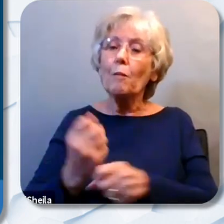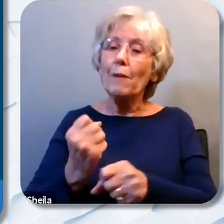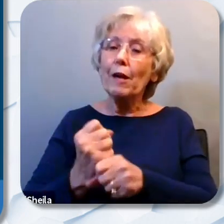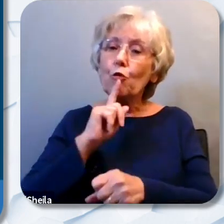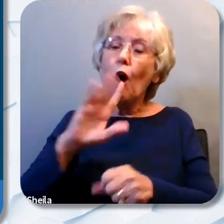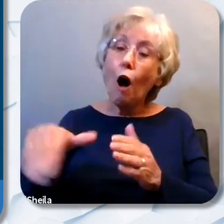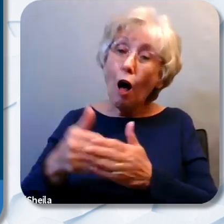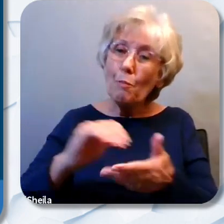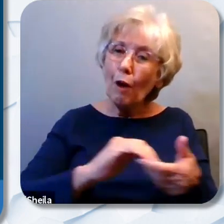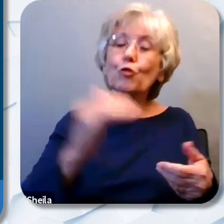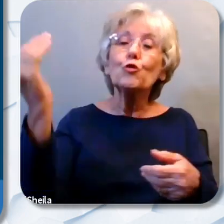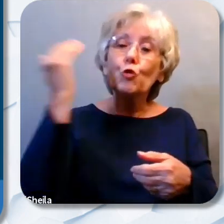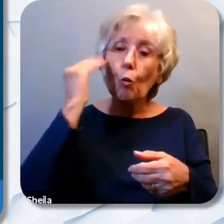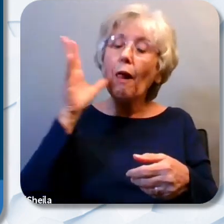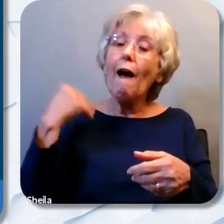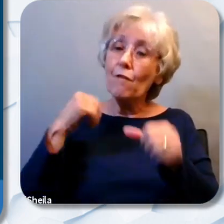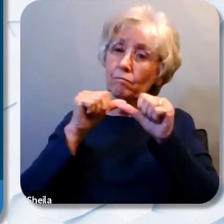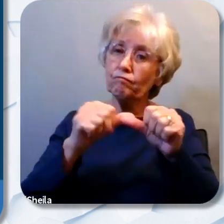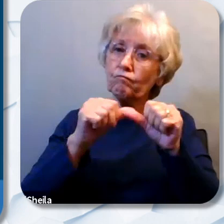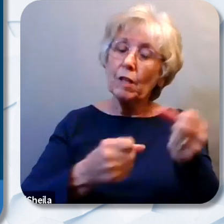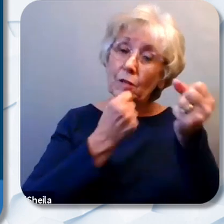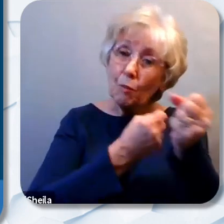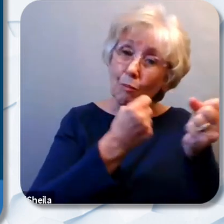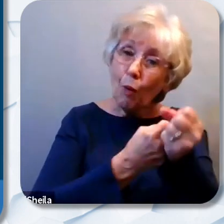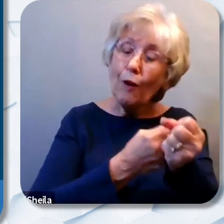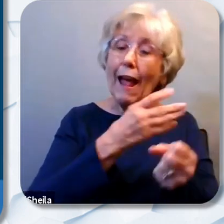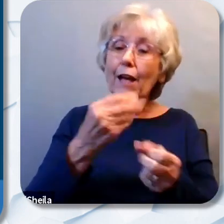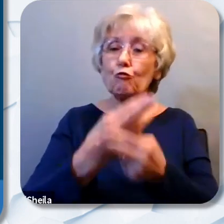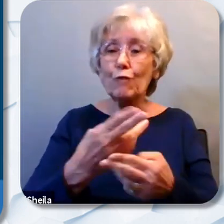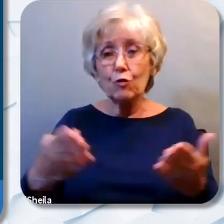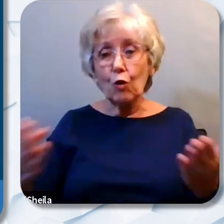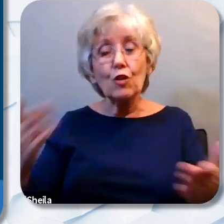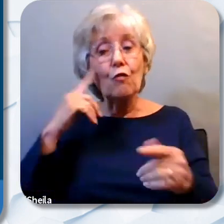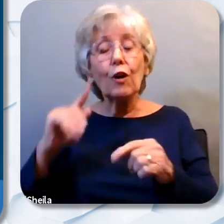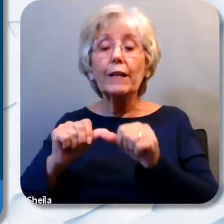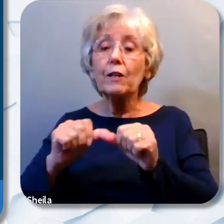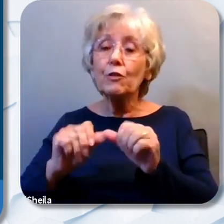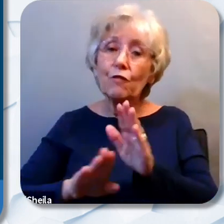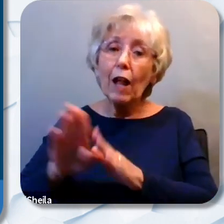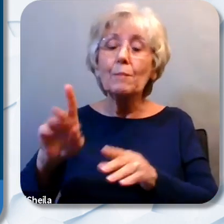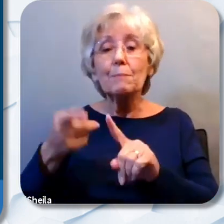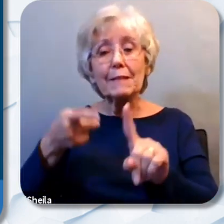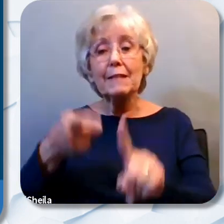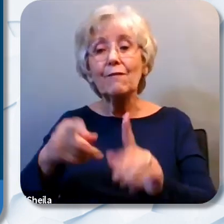will be ongoing support and resources to continue developing specific state and local strategies to